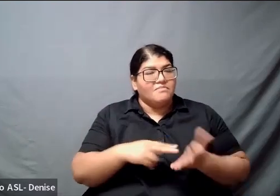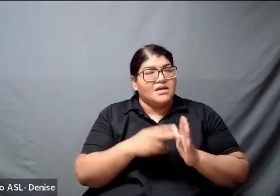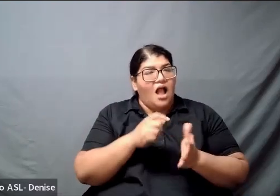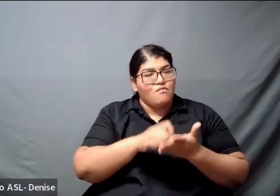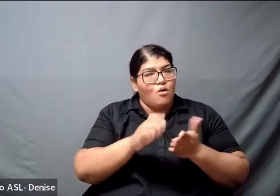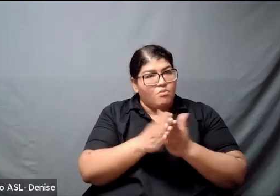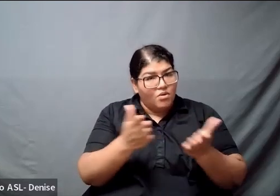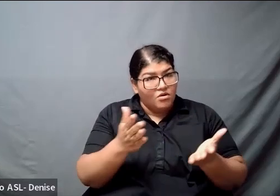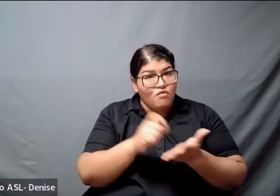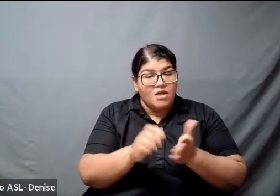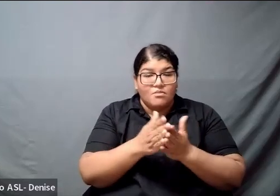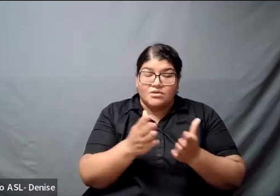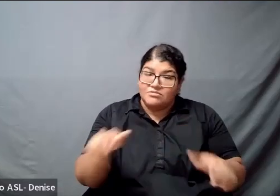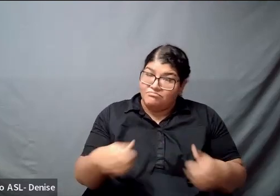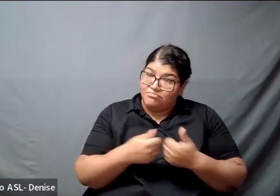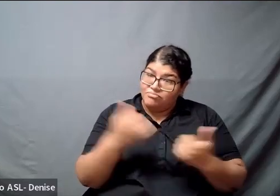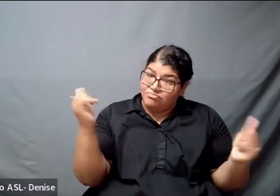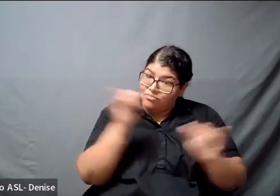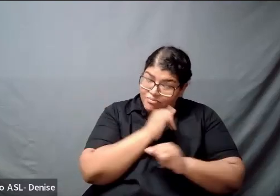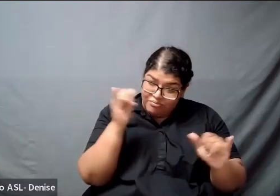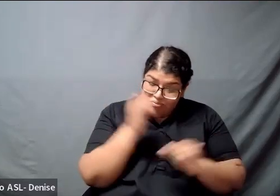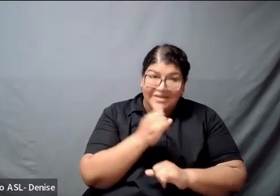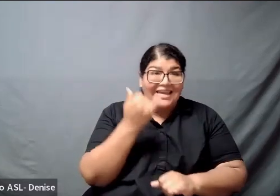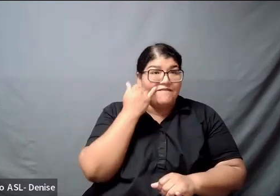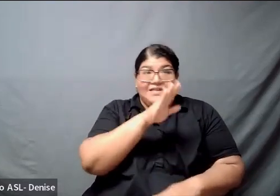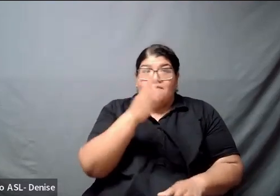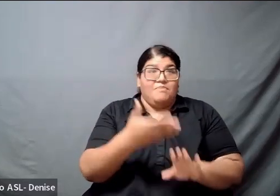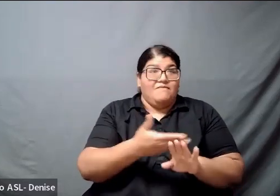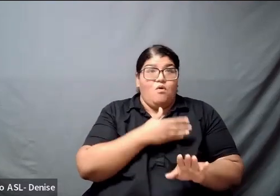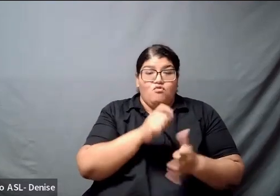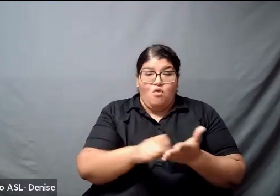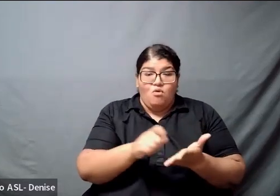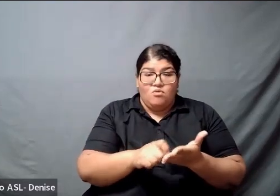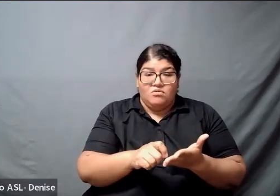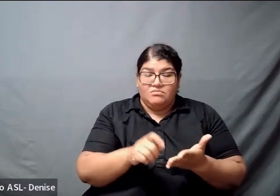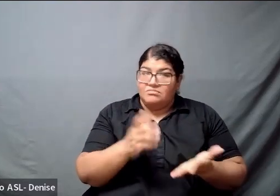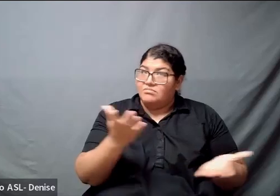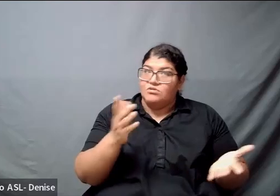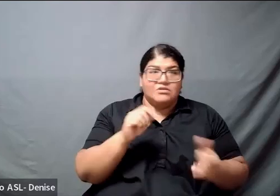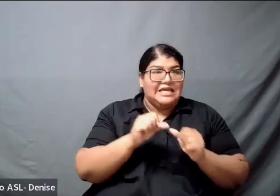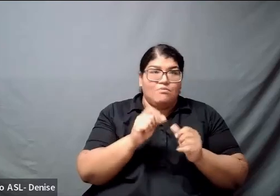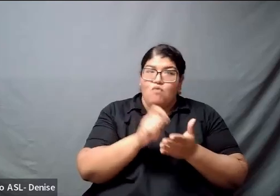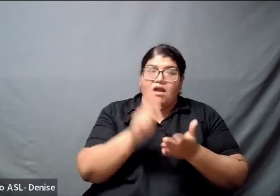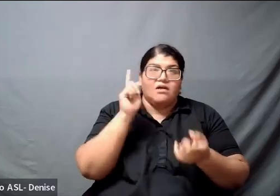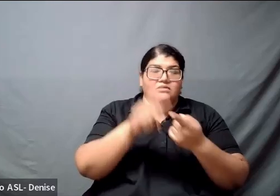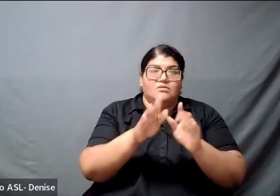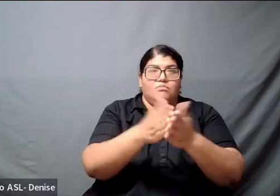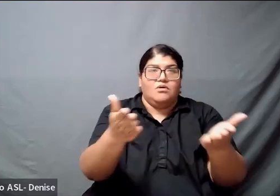books was really hard, especially if you've never read one before, you have no idea how to write it. You just keep writing until it's a book and you give up a thousand times and you